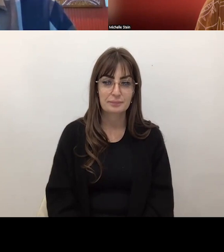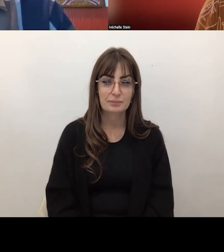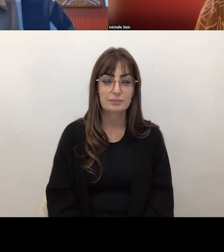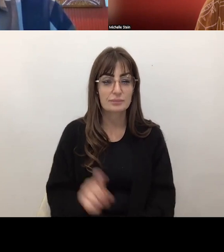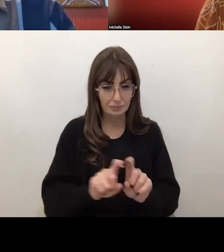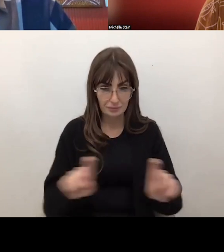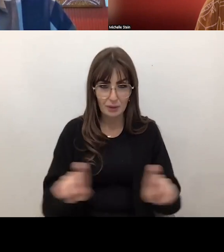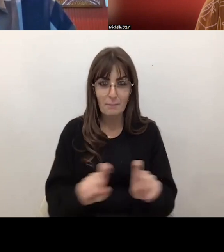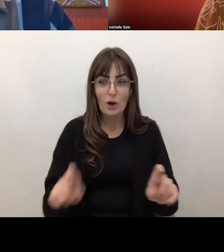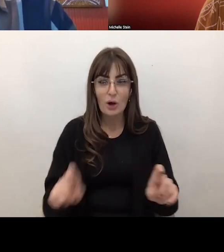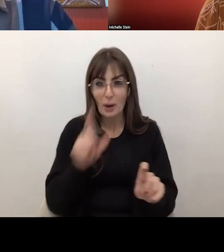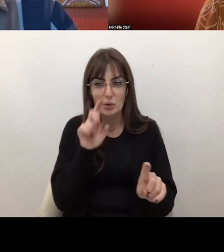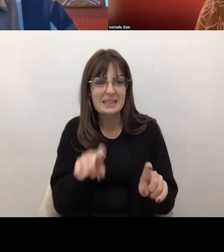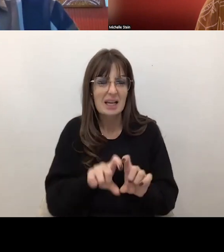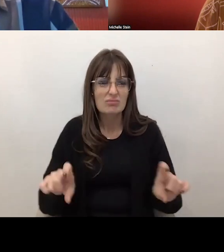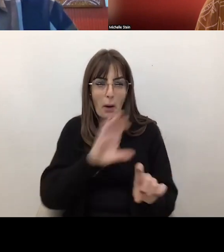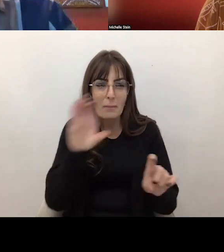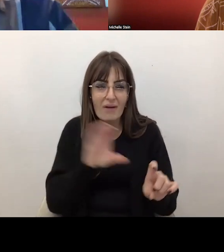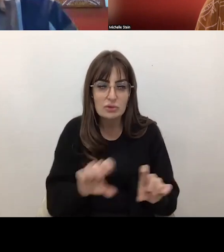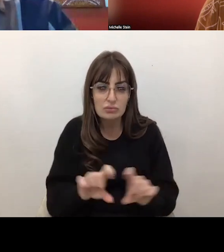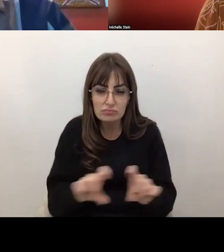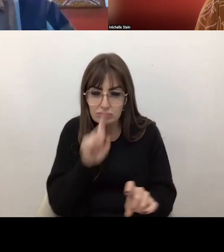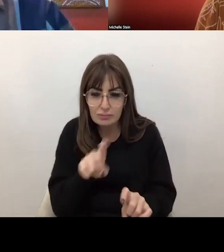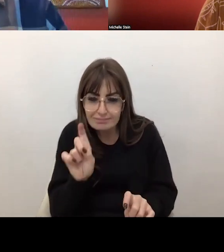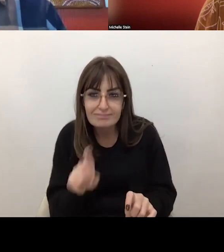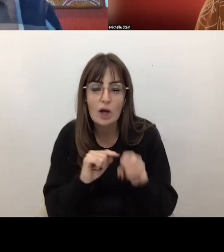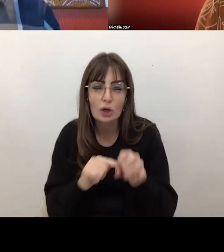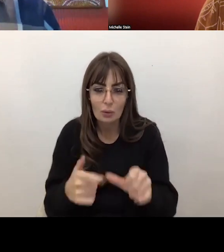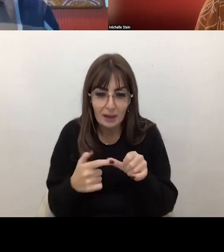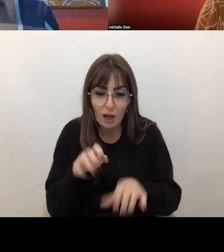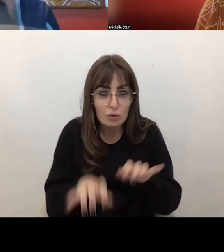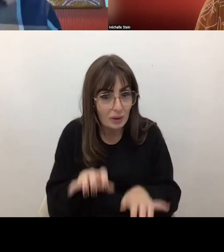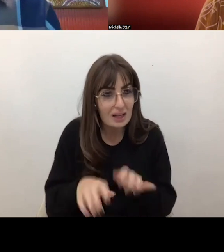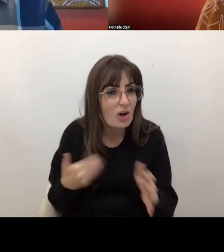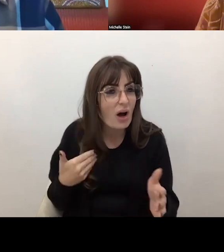a Q&A function. You can type a question in there as we are going to the presentation. We can see